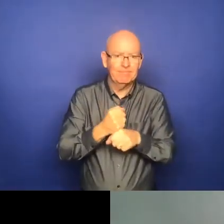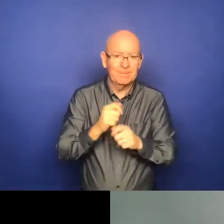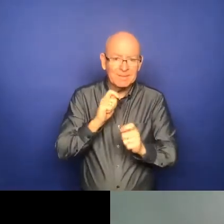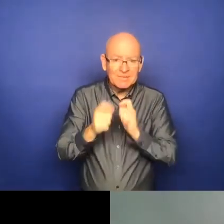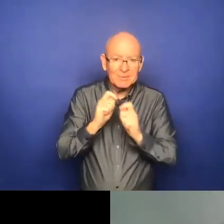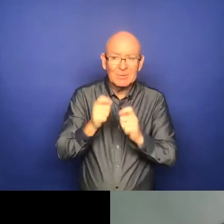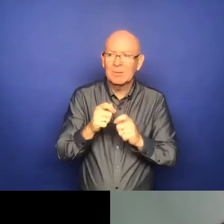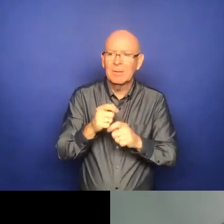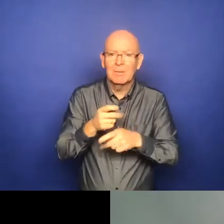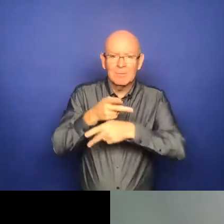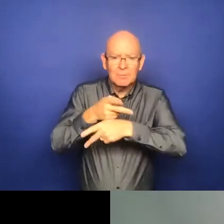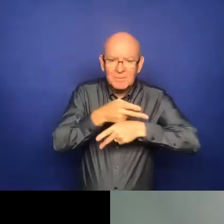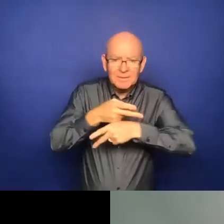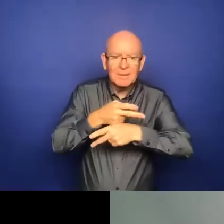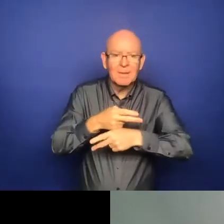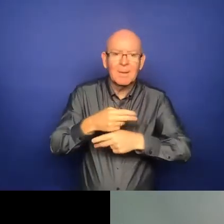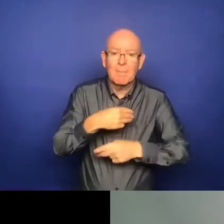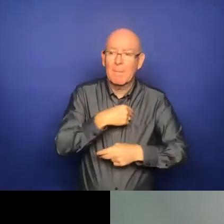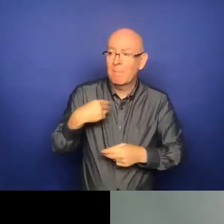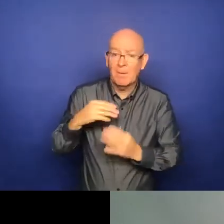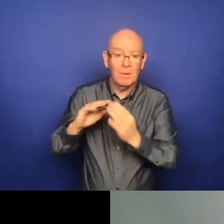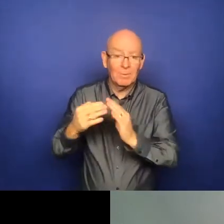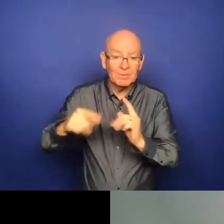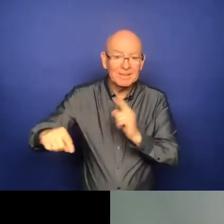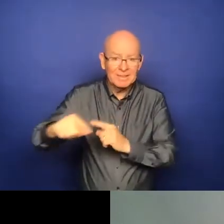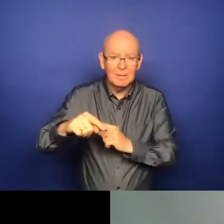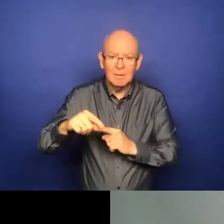like to say the tools are available to monitor how people with disabilities